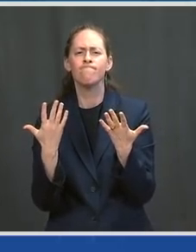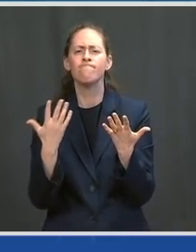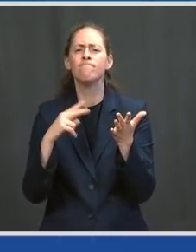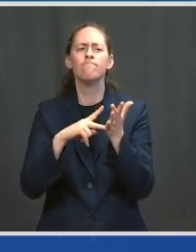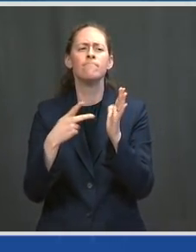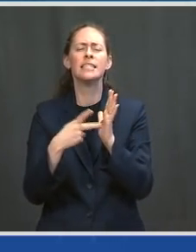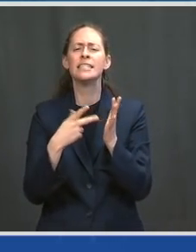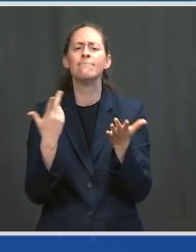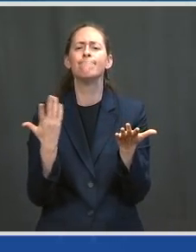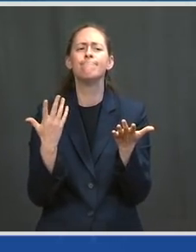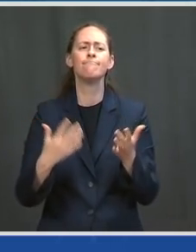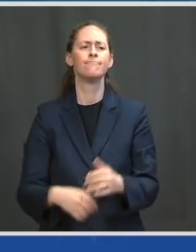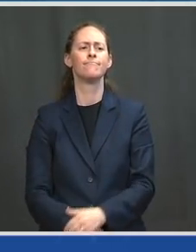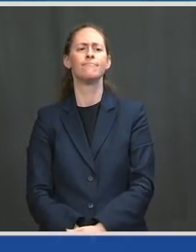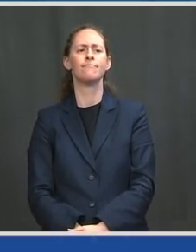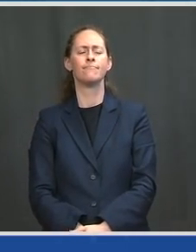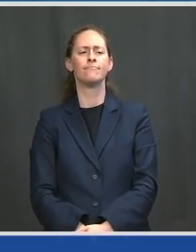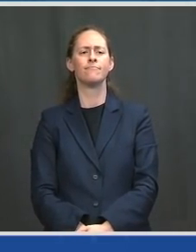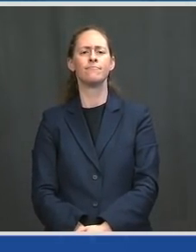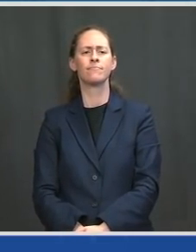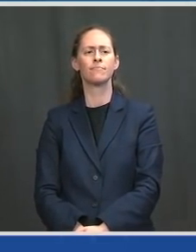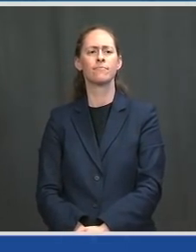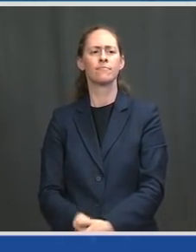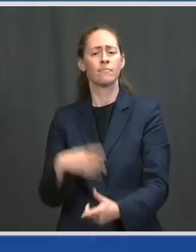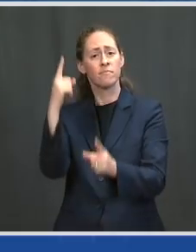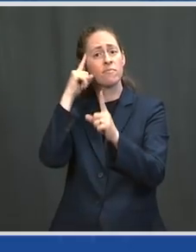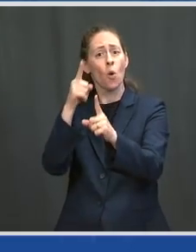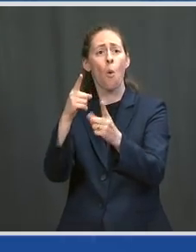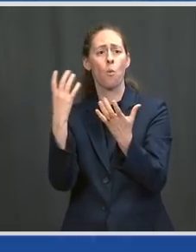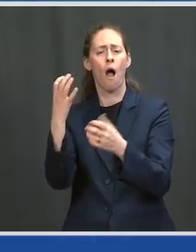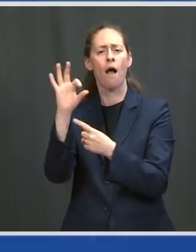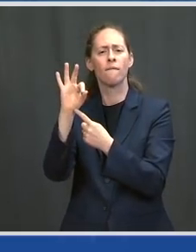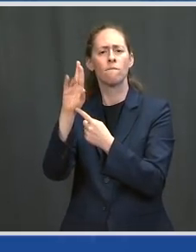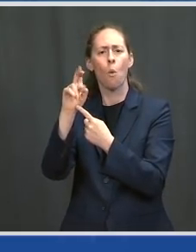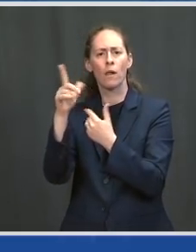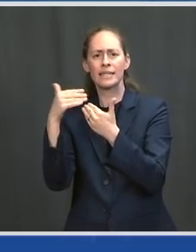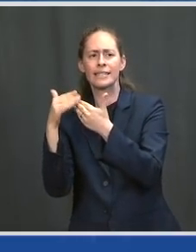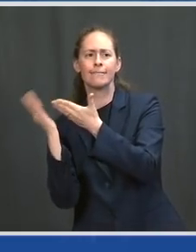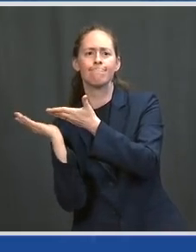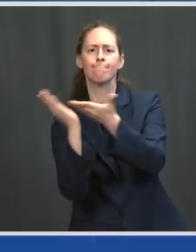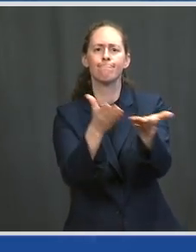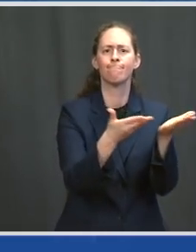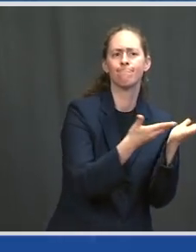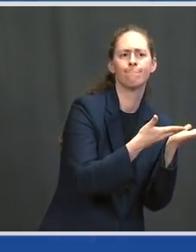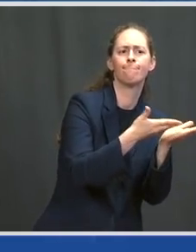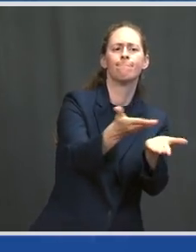as well as access to the United States military providing fuel and with vehicles to get it there --